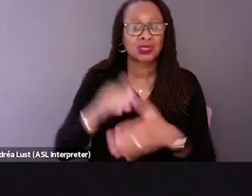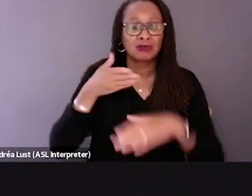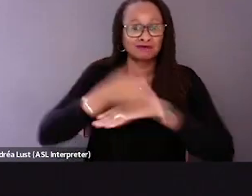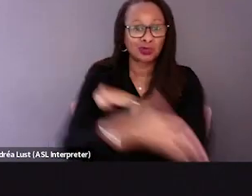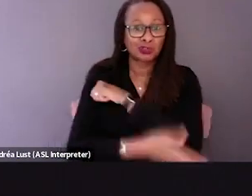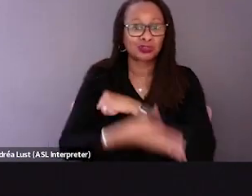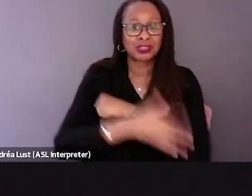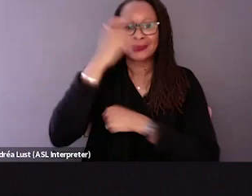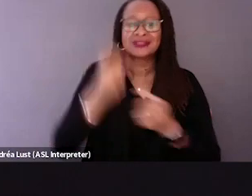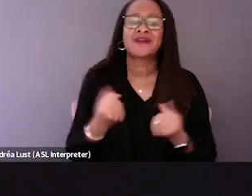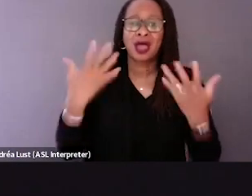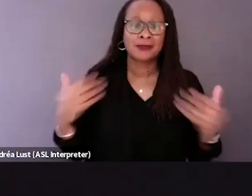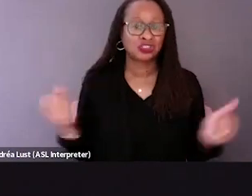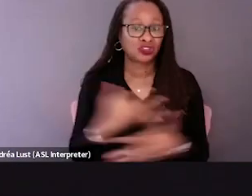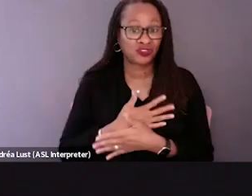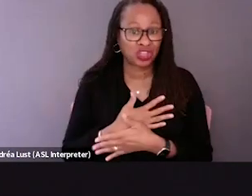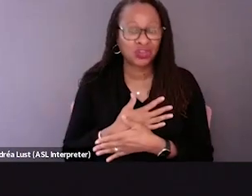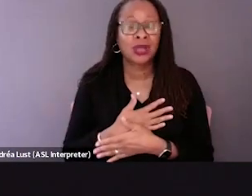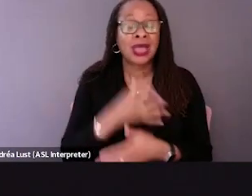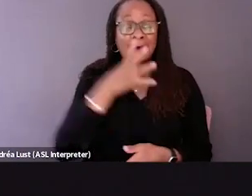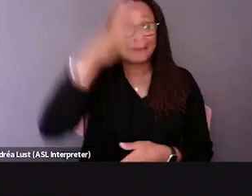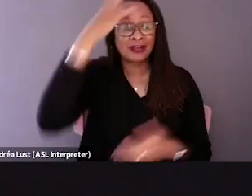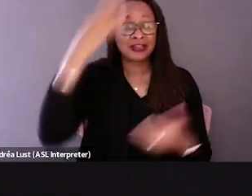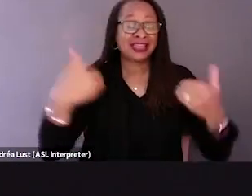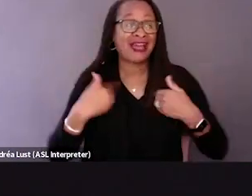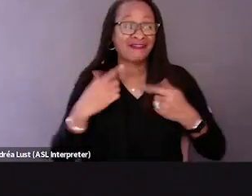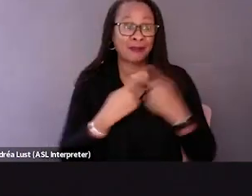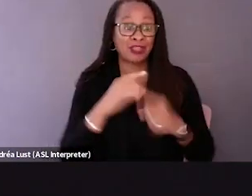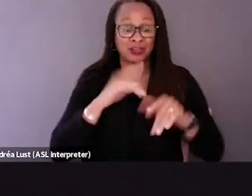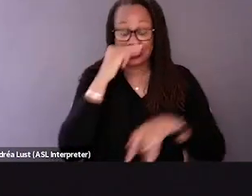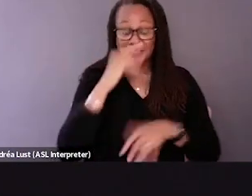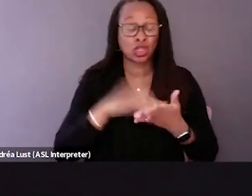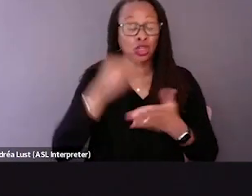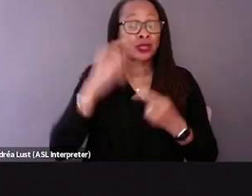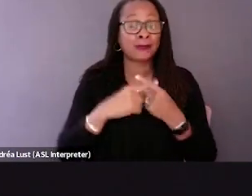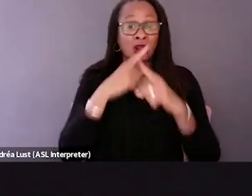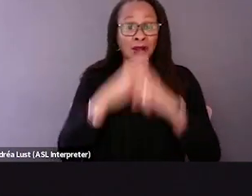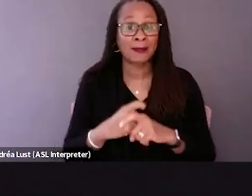about, you know, their kids learning about the truth of our, you know, complicated history in this country